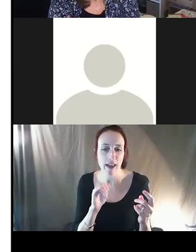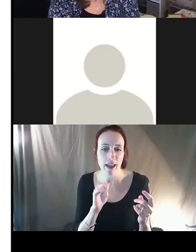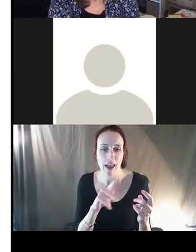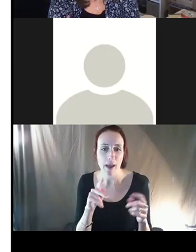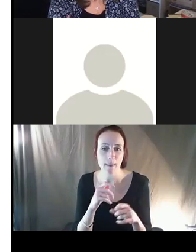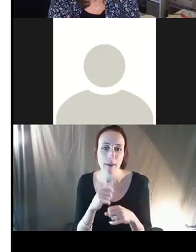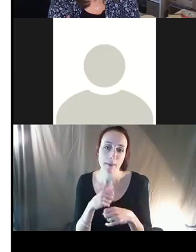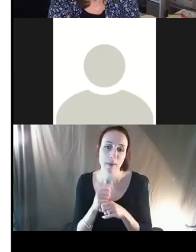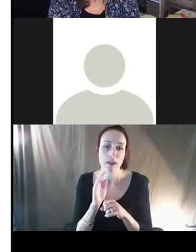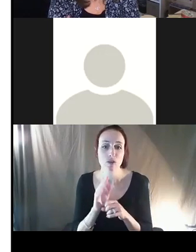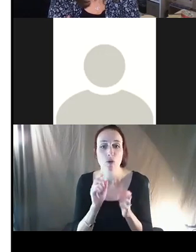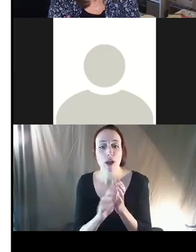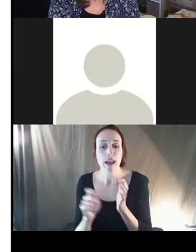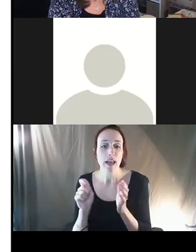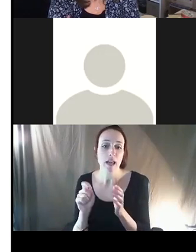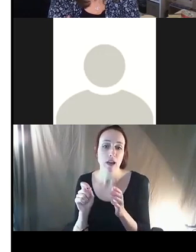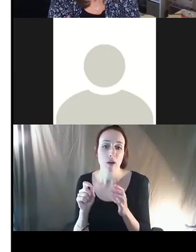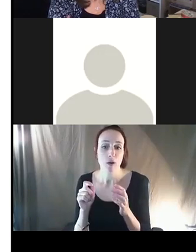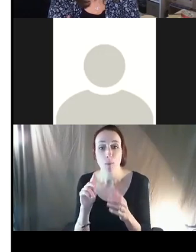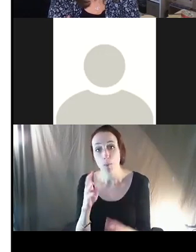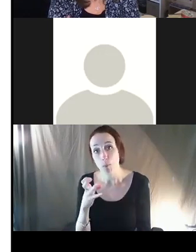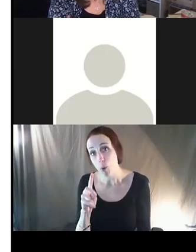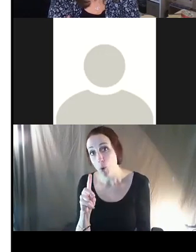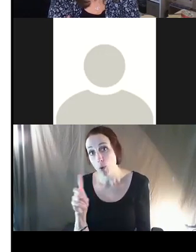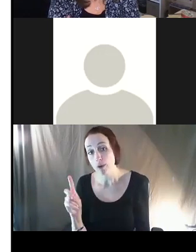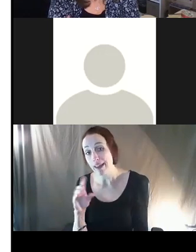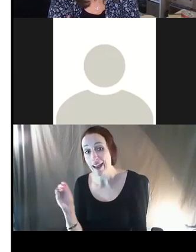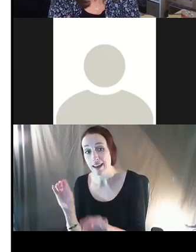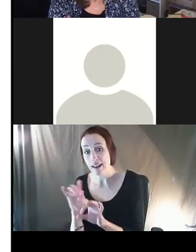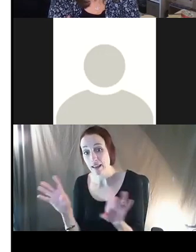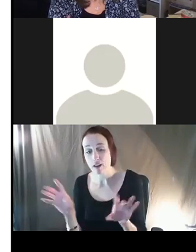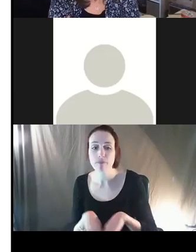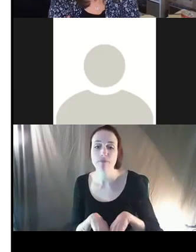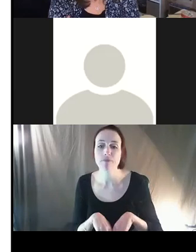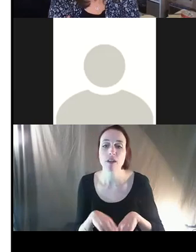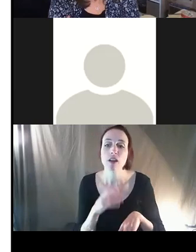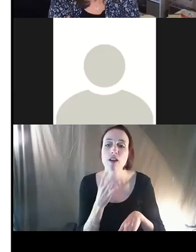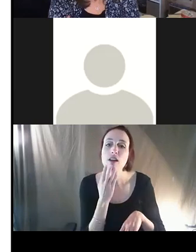You will select all the text from there through the bottom sentence, bottom button, compose